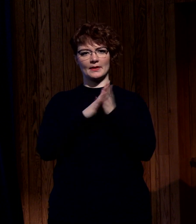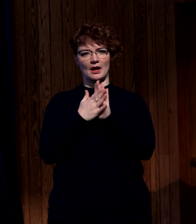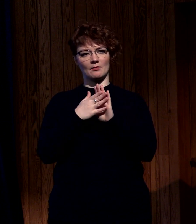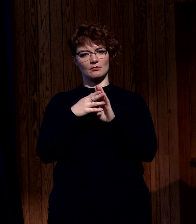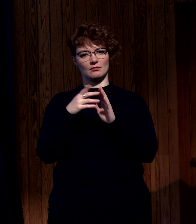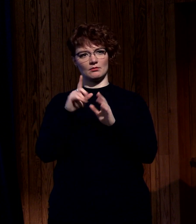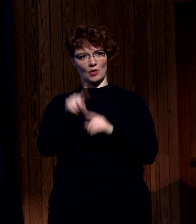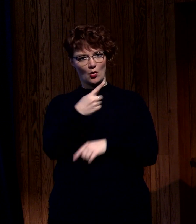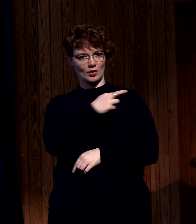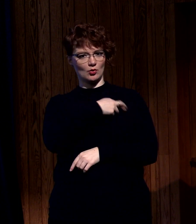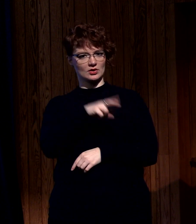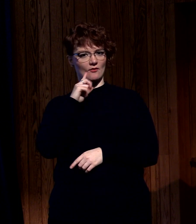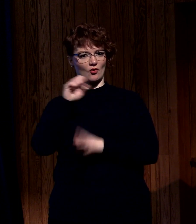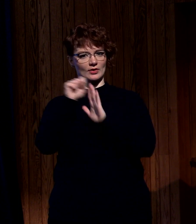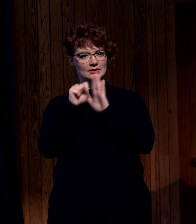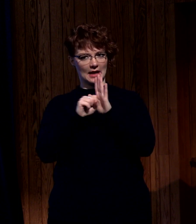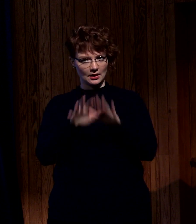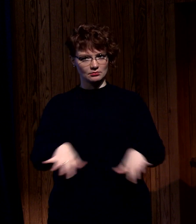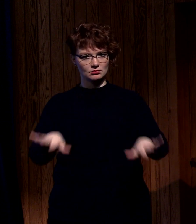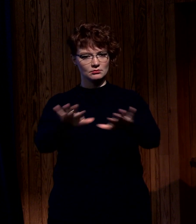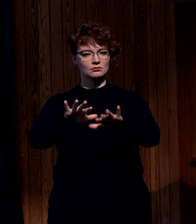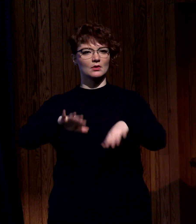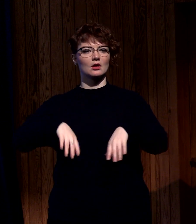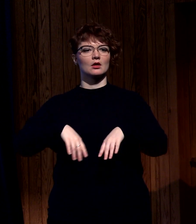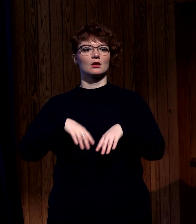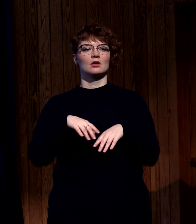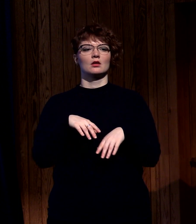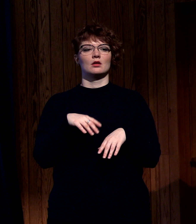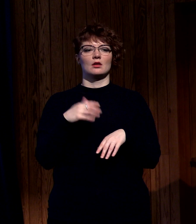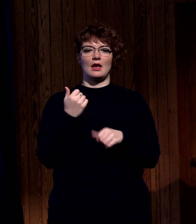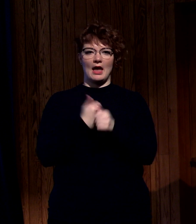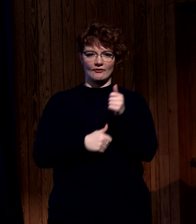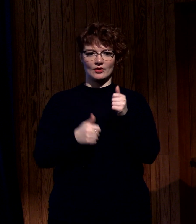meaning that everyone was to be Christian because of the